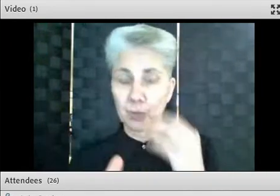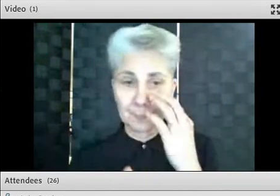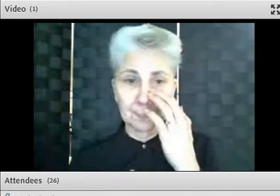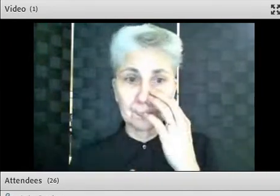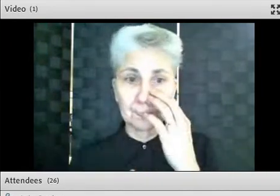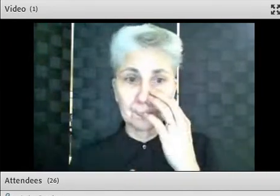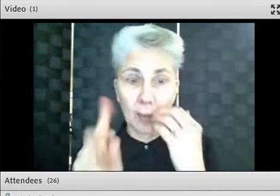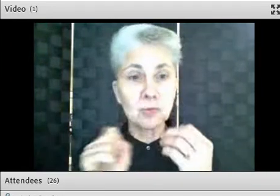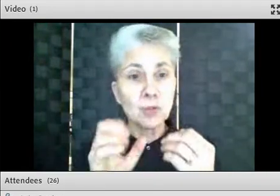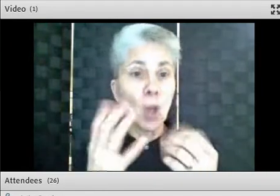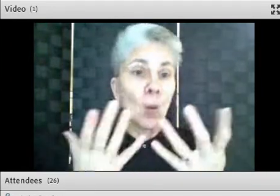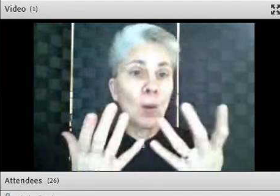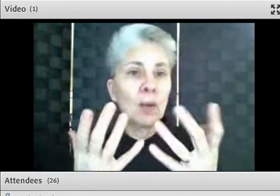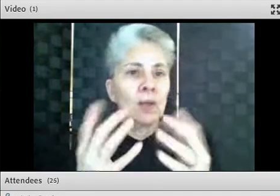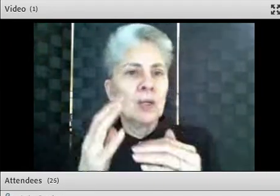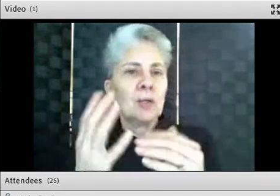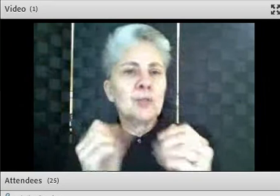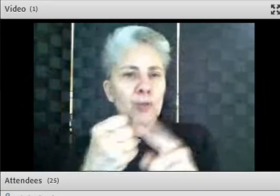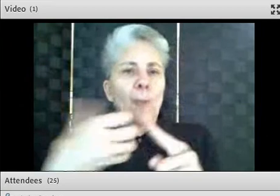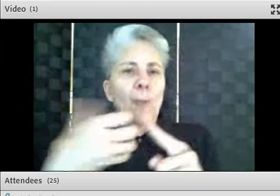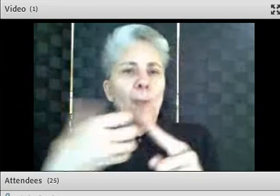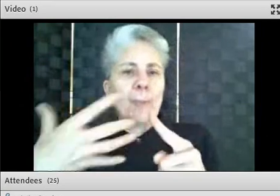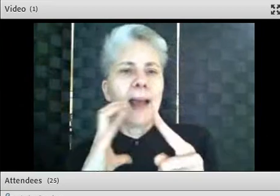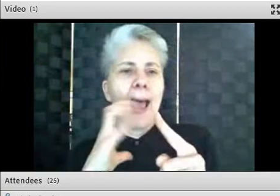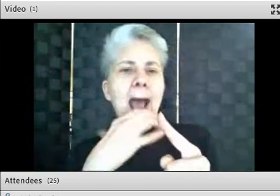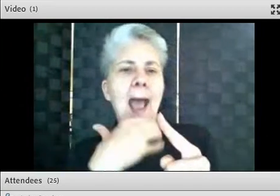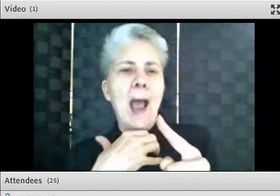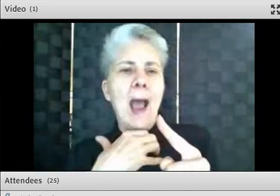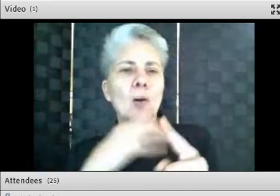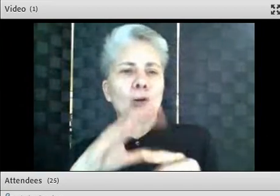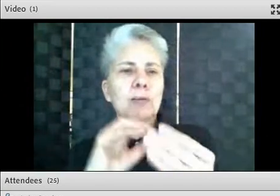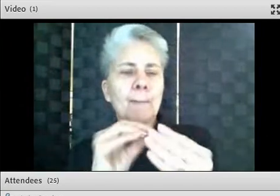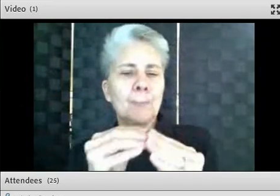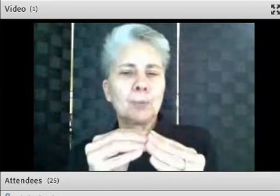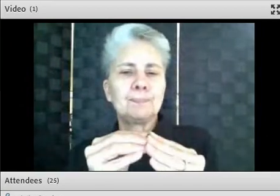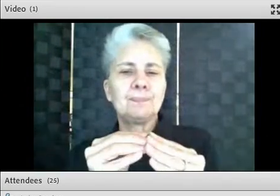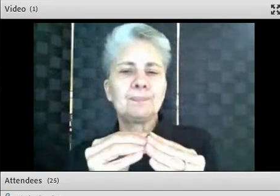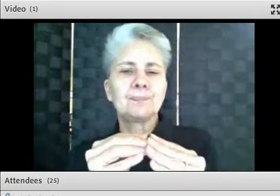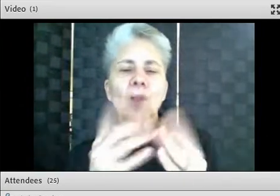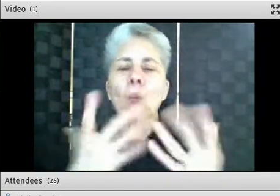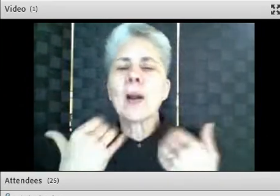immediately after, right? So to build our call number.